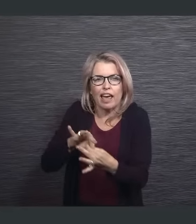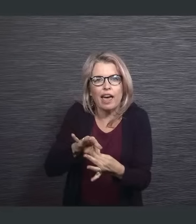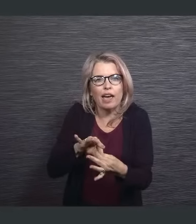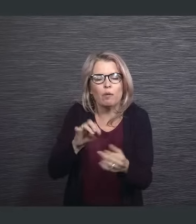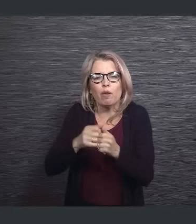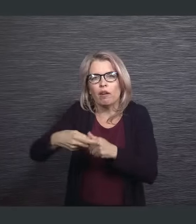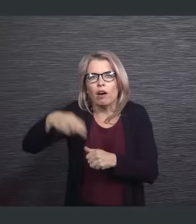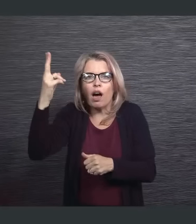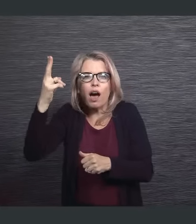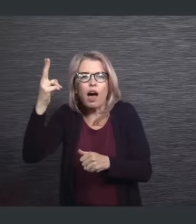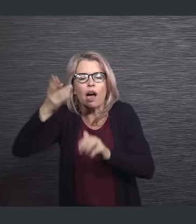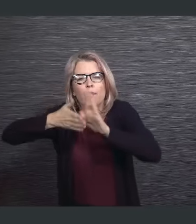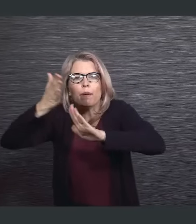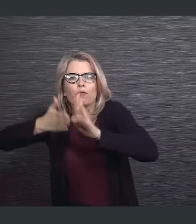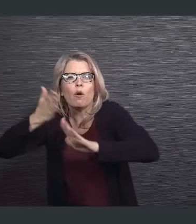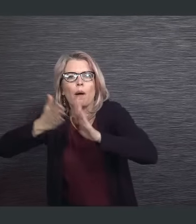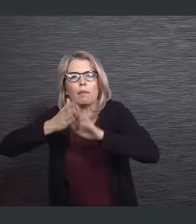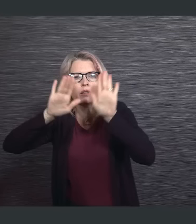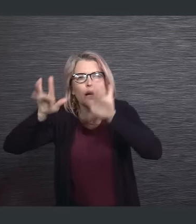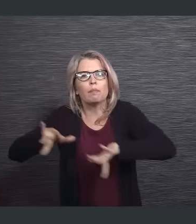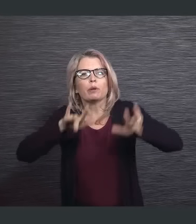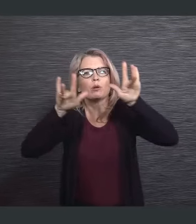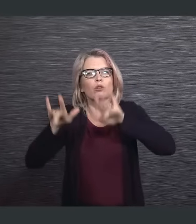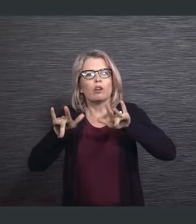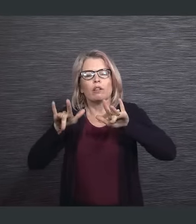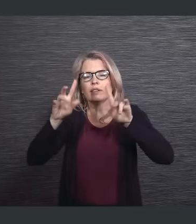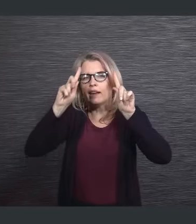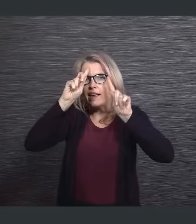high-performance computing, intelligent.